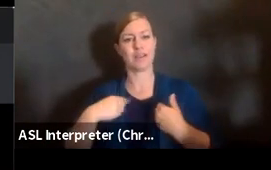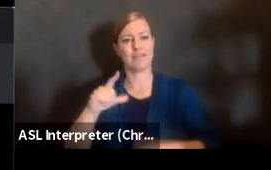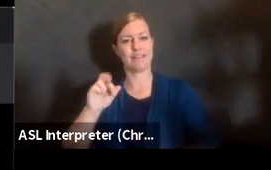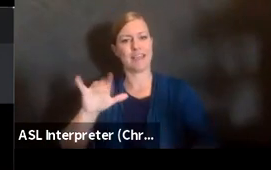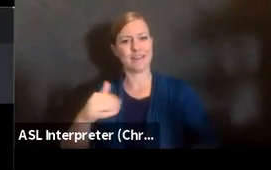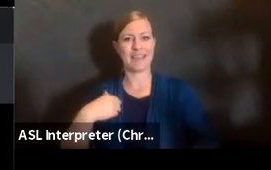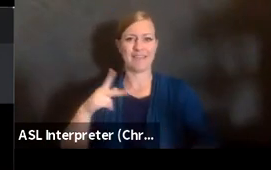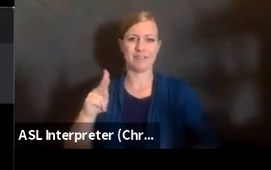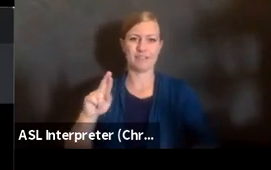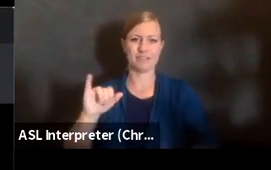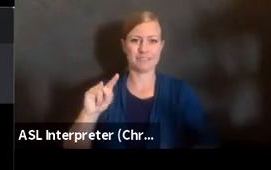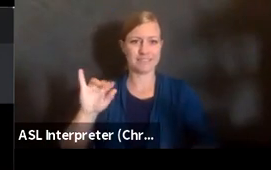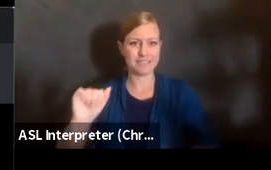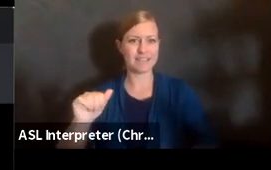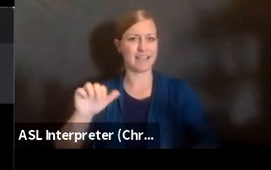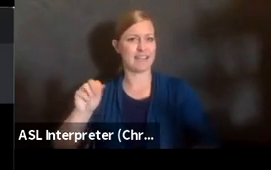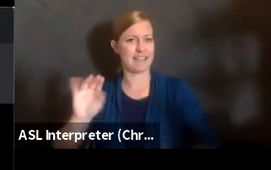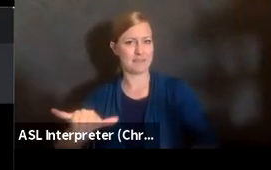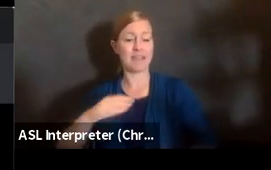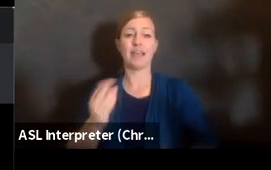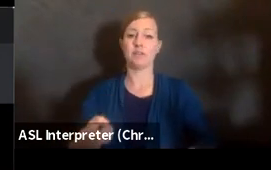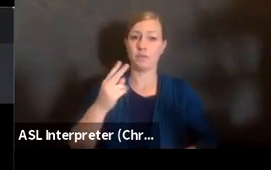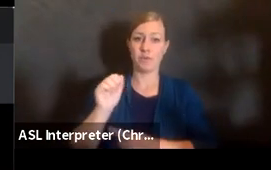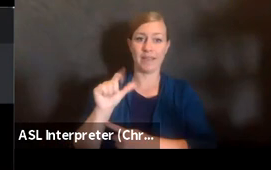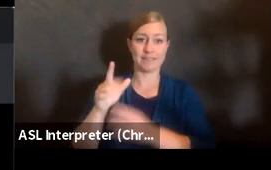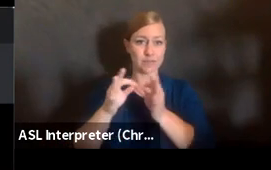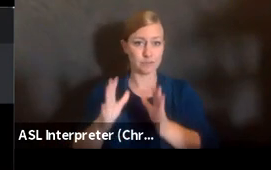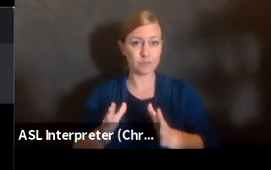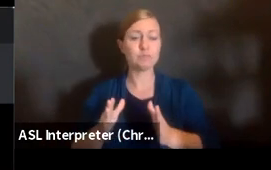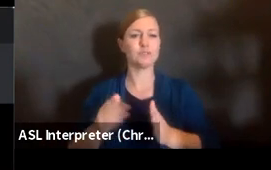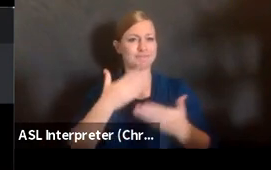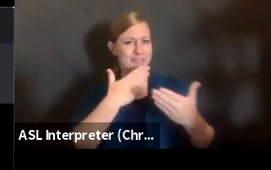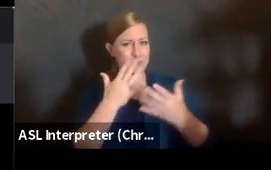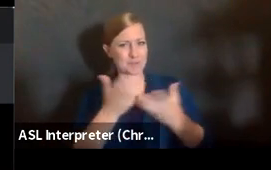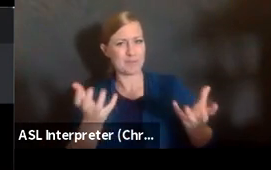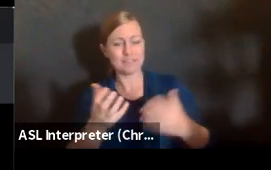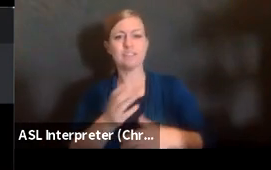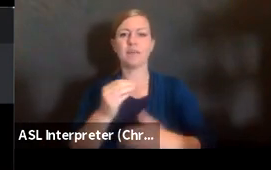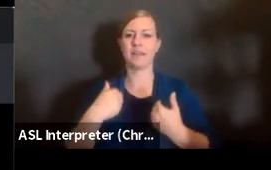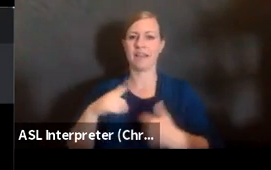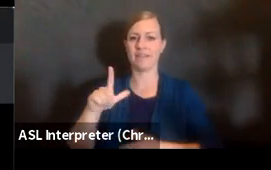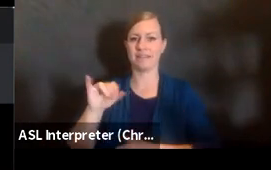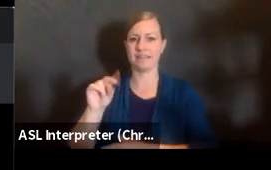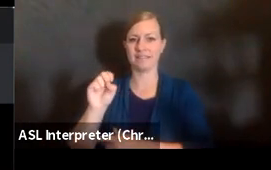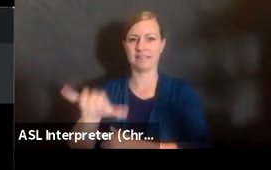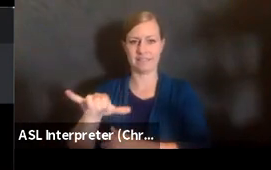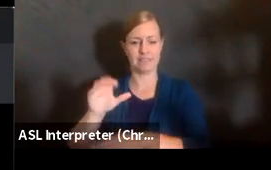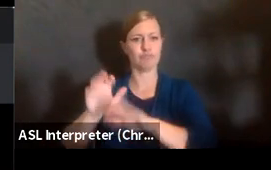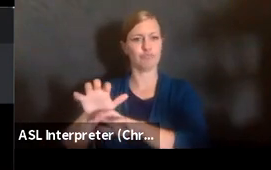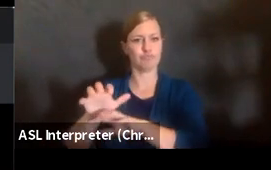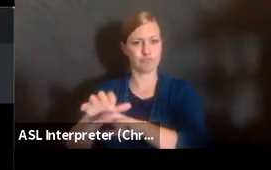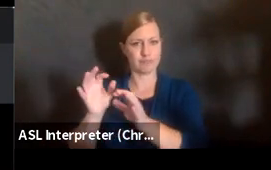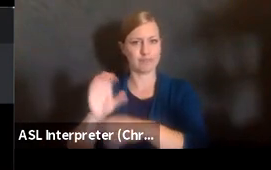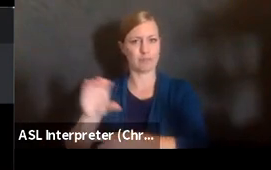Jeff Crawford: And we have to sign American Sign Language interpreters today. Thank you so much. And we have Lindsay on closed captioning on the slide deck, which you will get later,